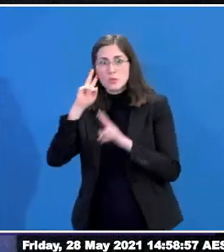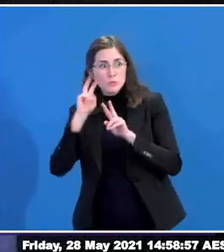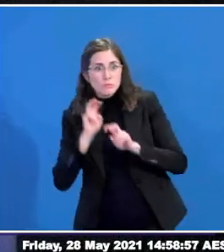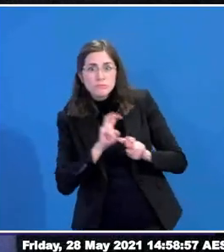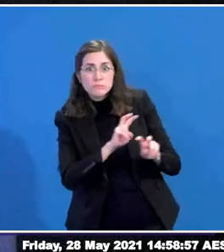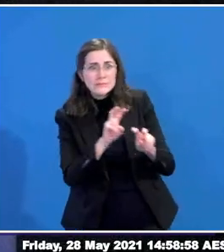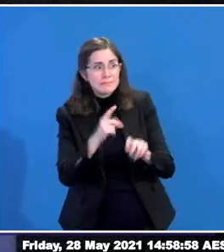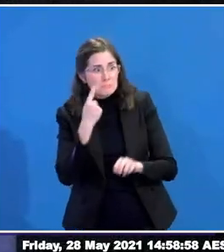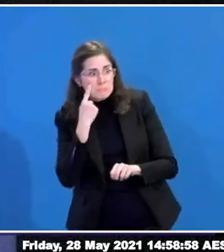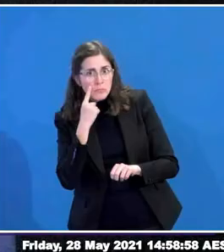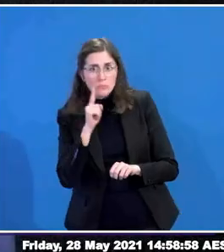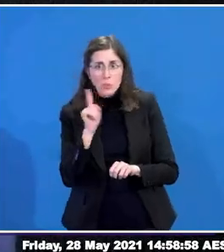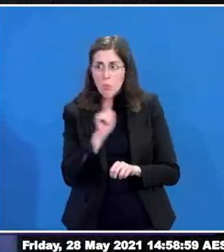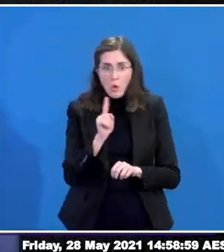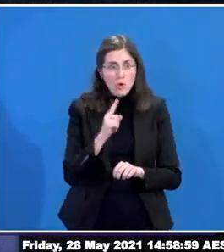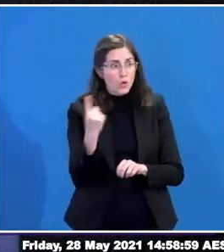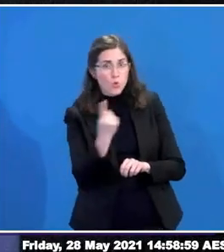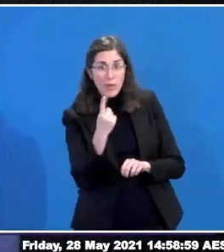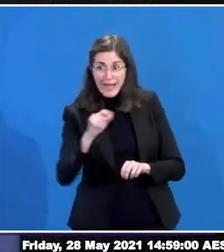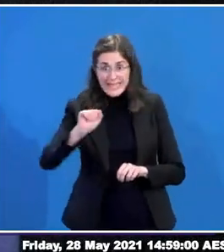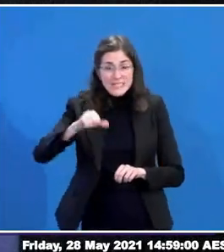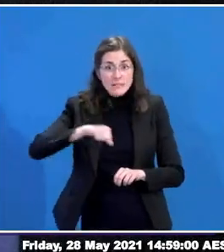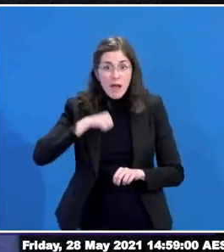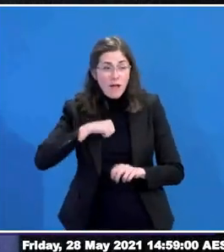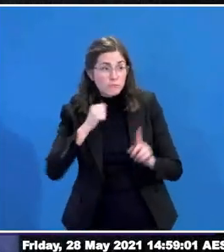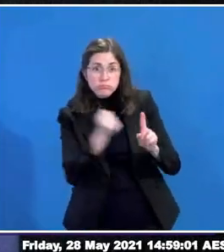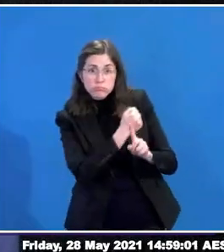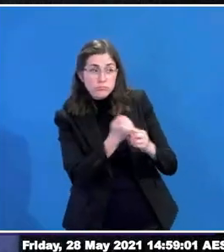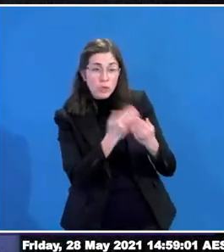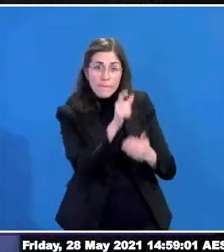of misconduct and what the sanctions should be in respect of that misconduct.